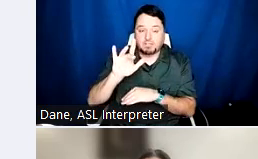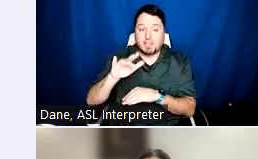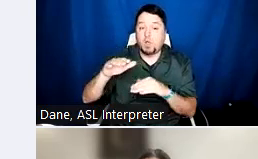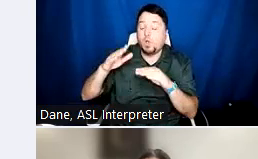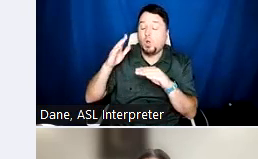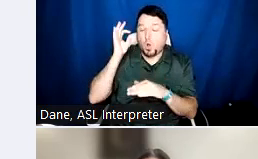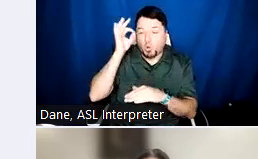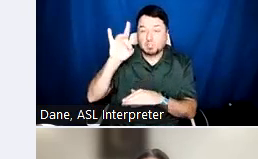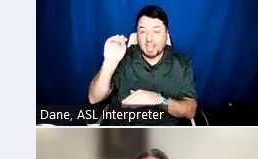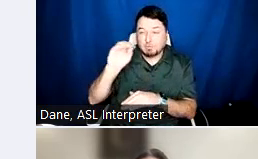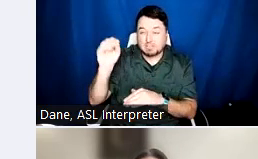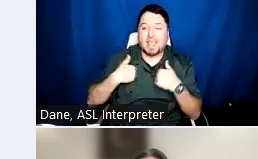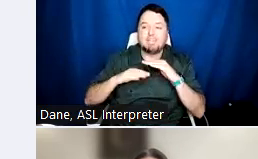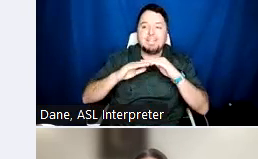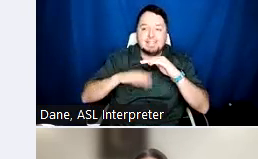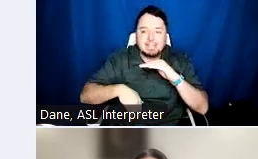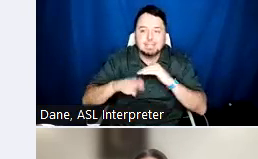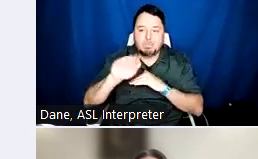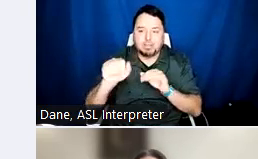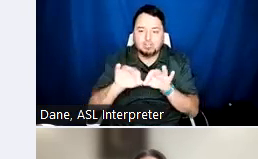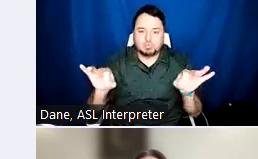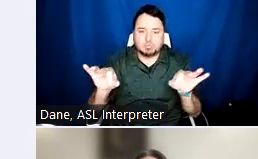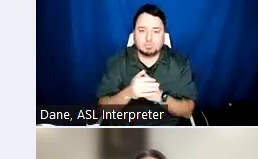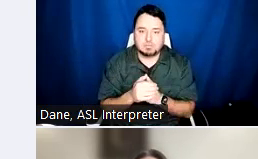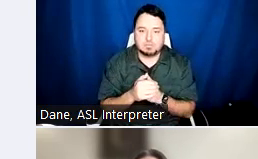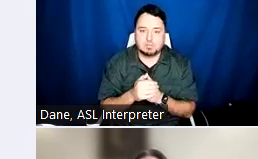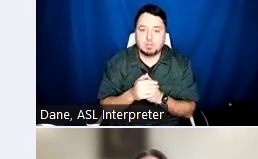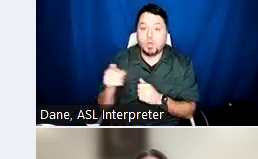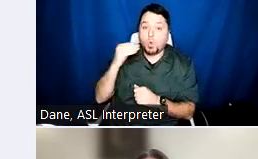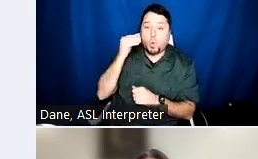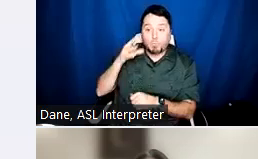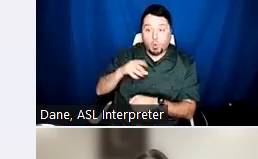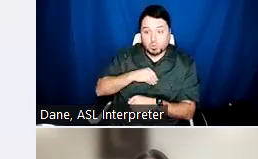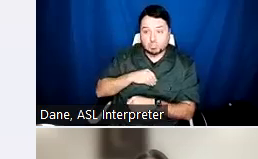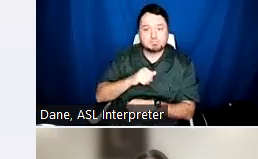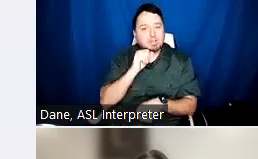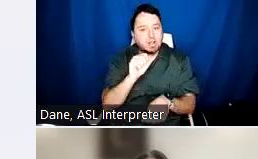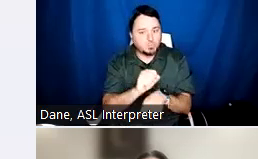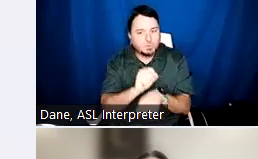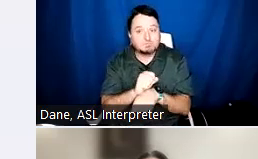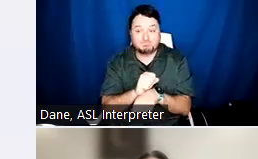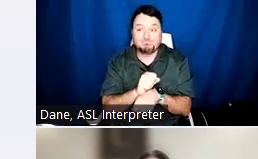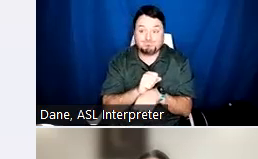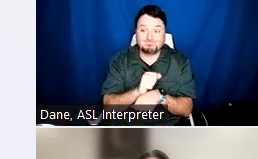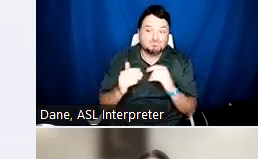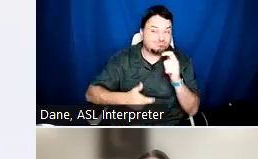also have disparity when it comes to homeownership and to un-employment. Next slide please.